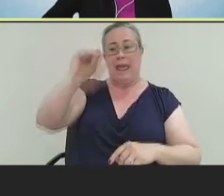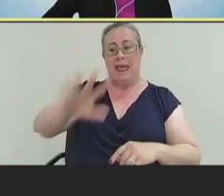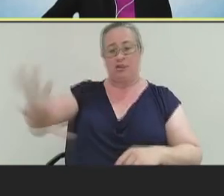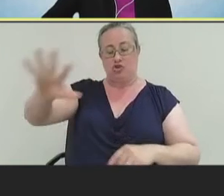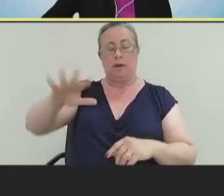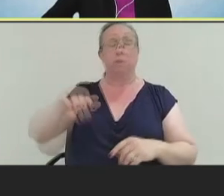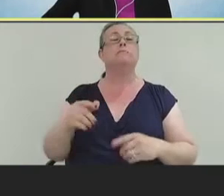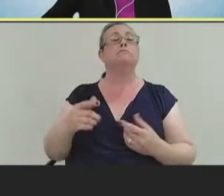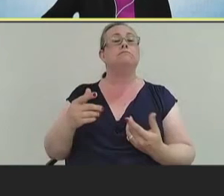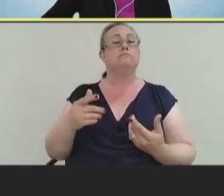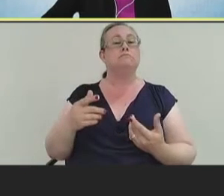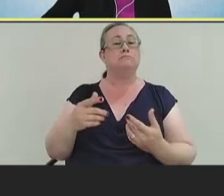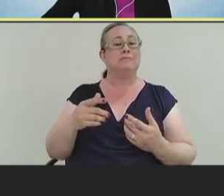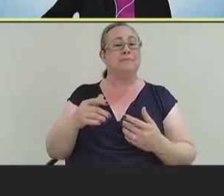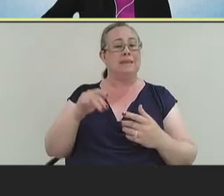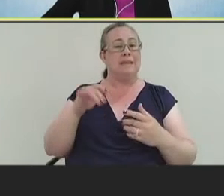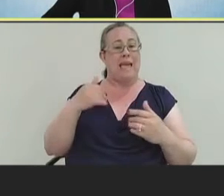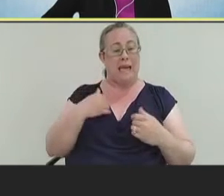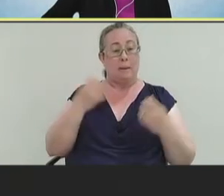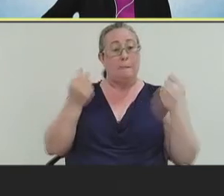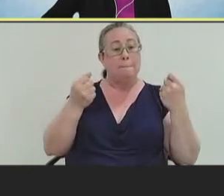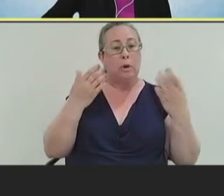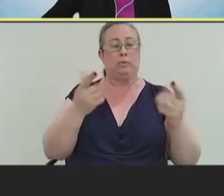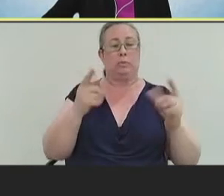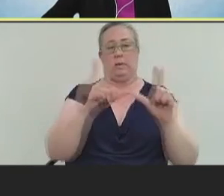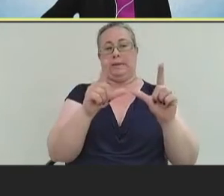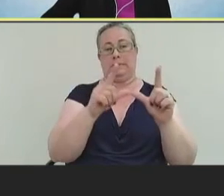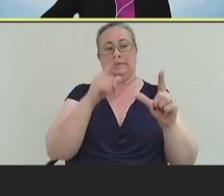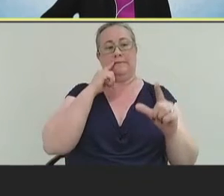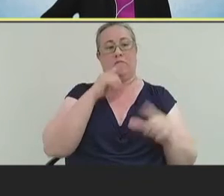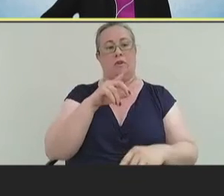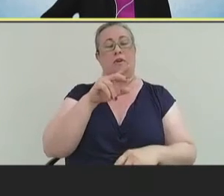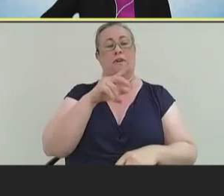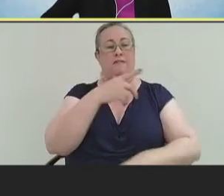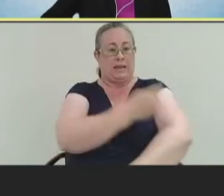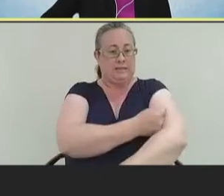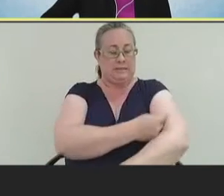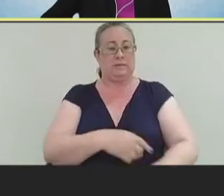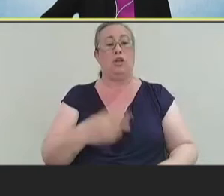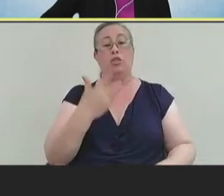we have multiple licensees in all influenza vaccines, three U.S. based manufacturers,